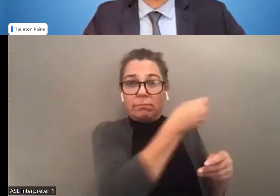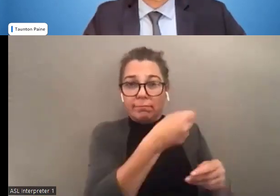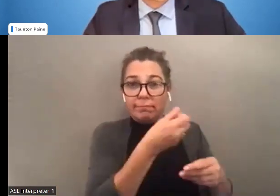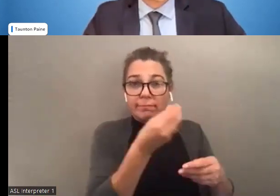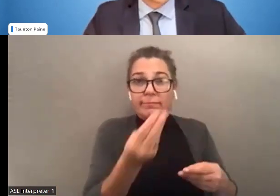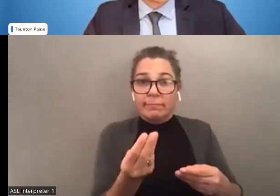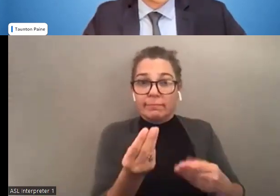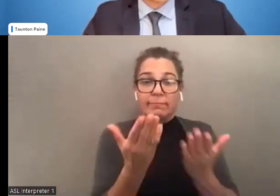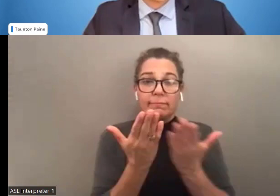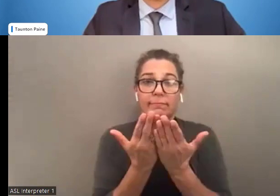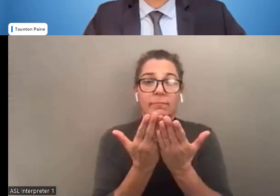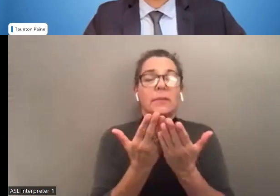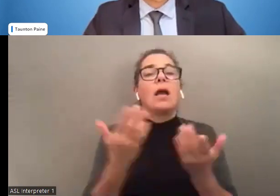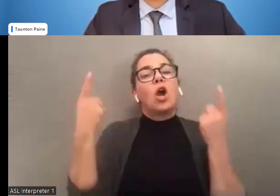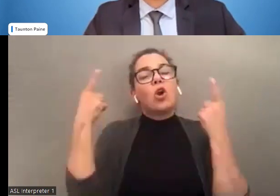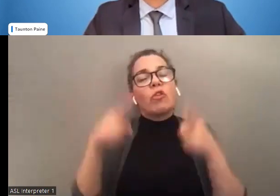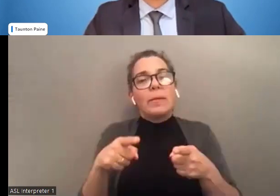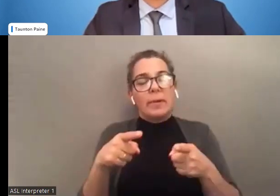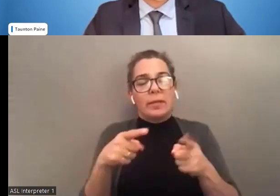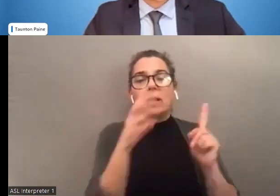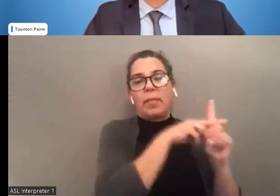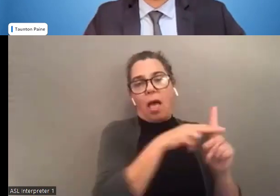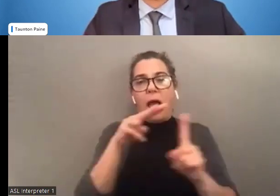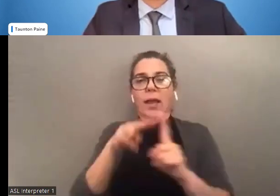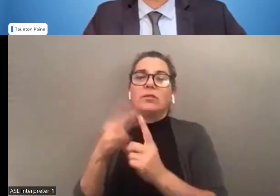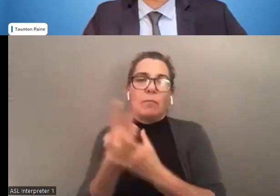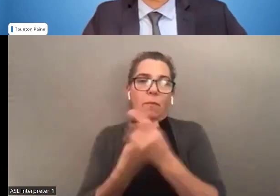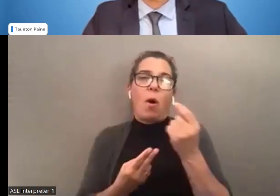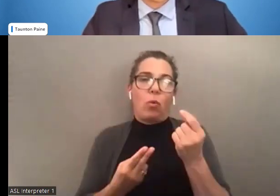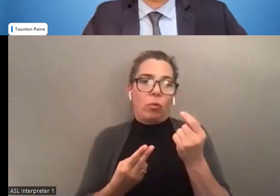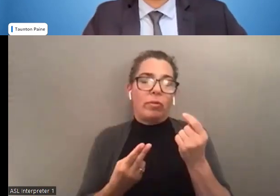of warranted in both situations. So you could have, you know, certain parties would be,